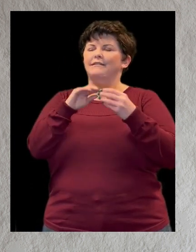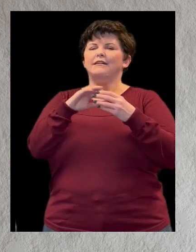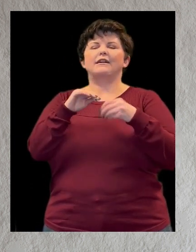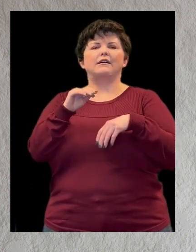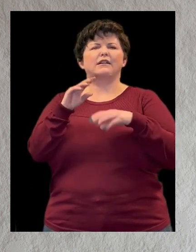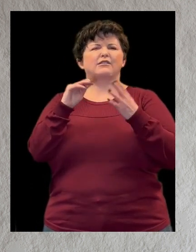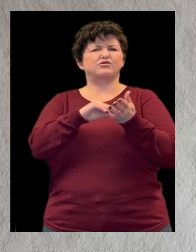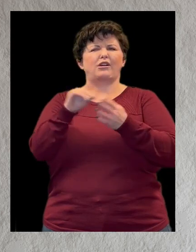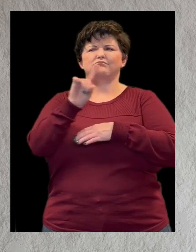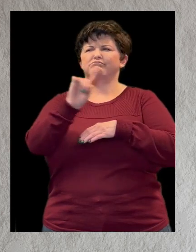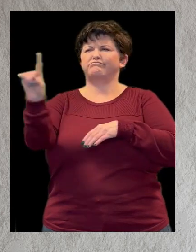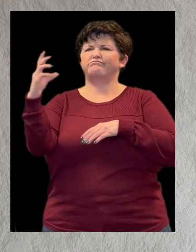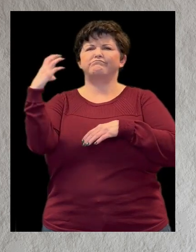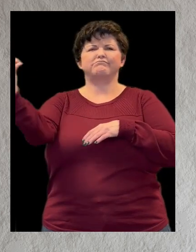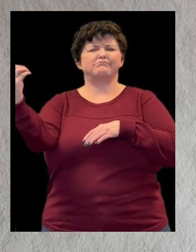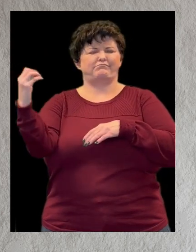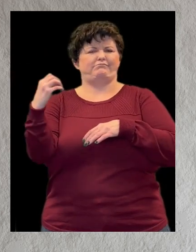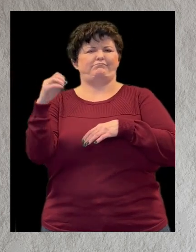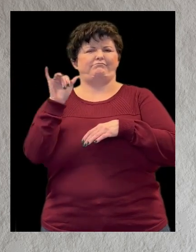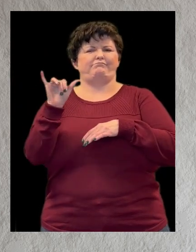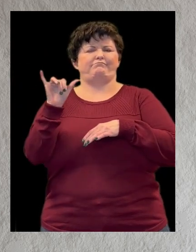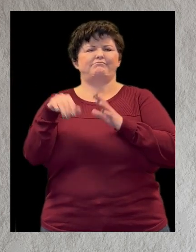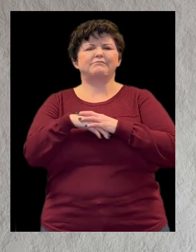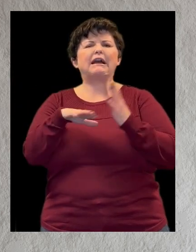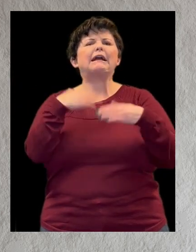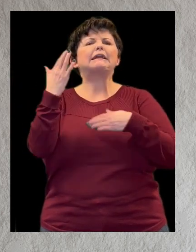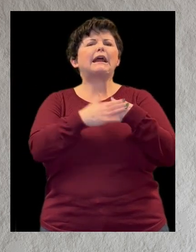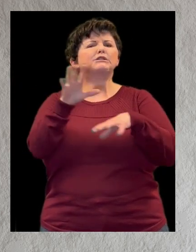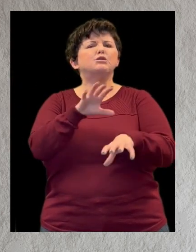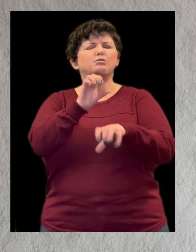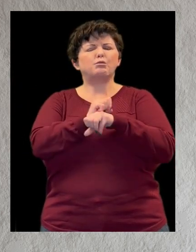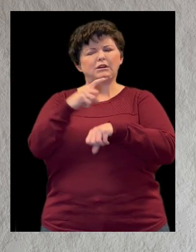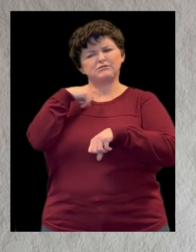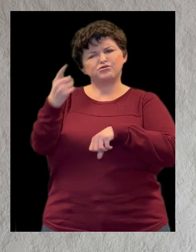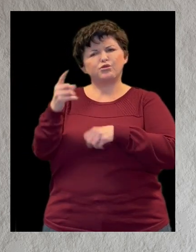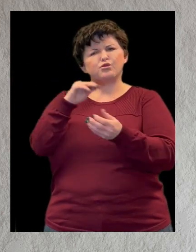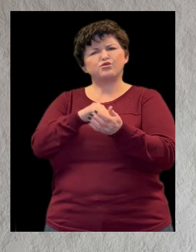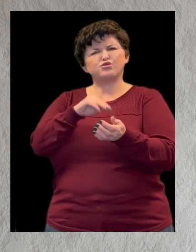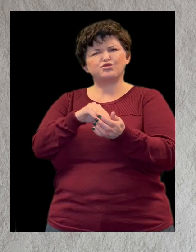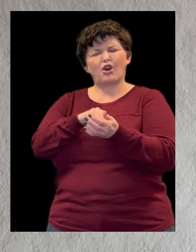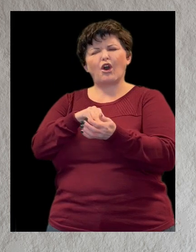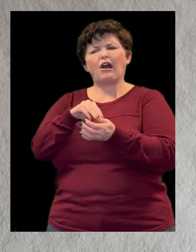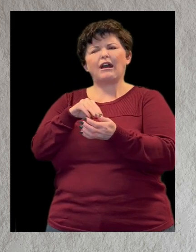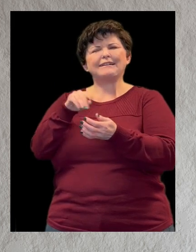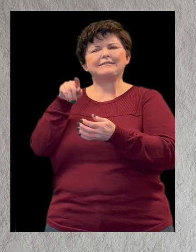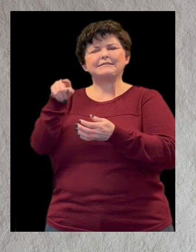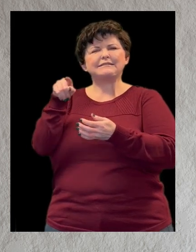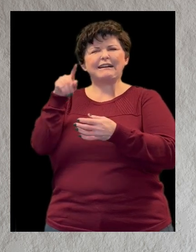Next time that I saw my doctor, I said this, instead of hinting or relying on body language,